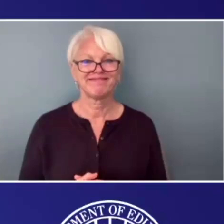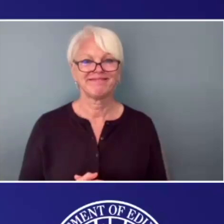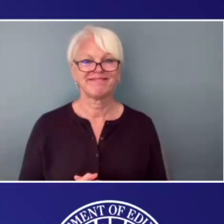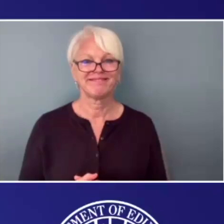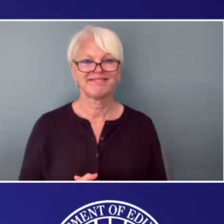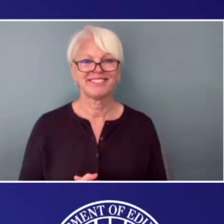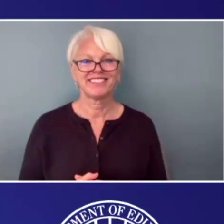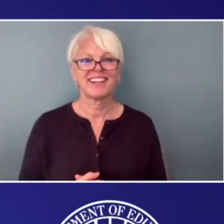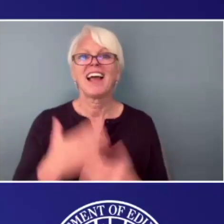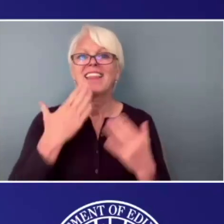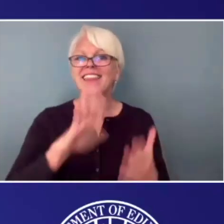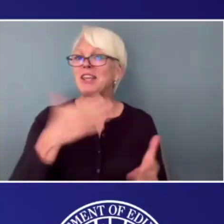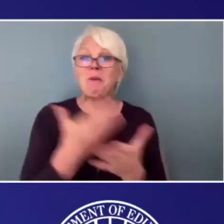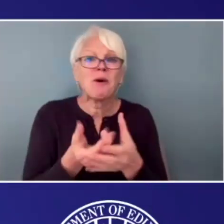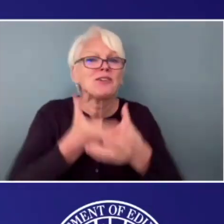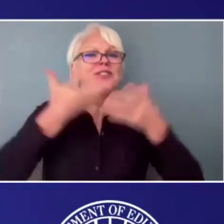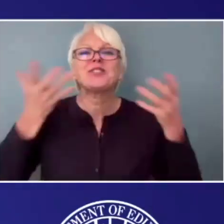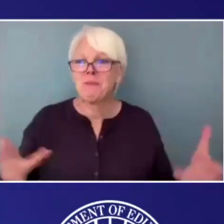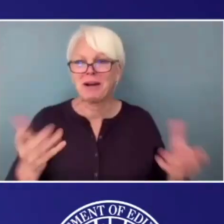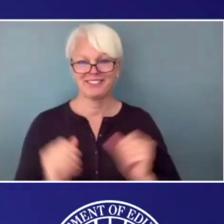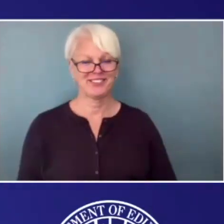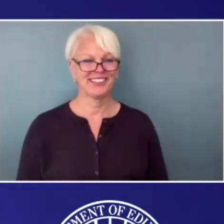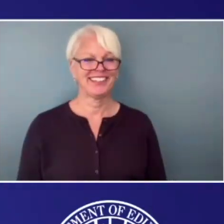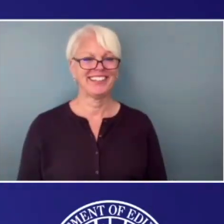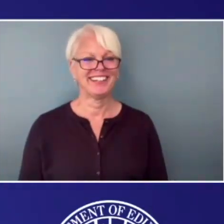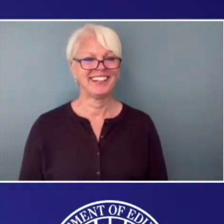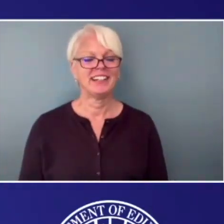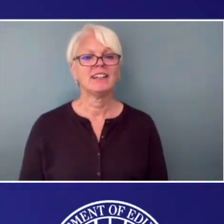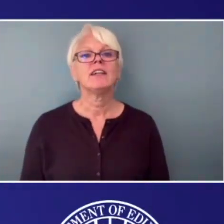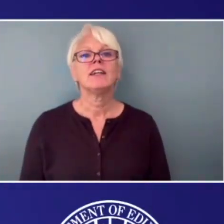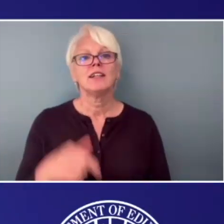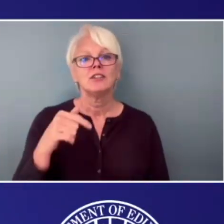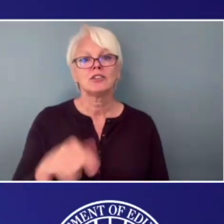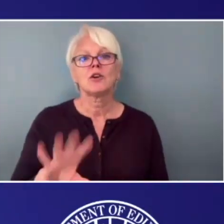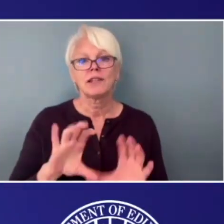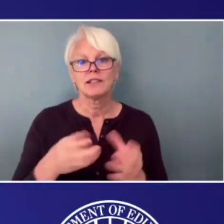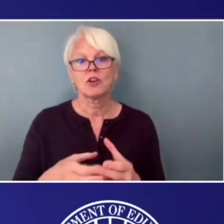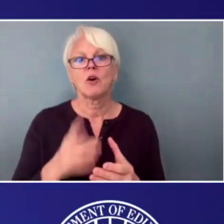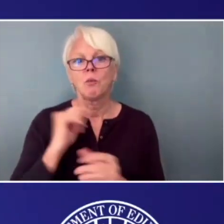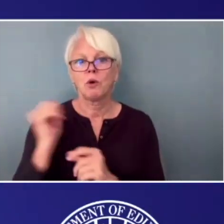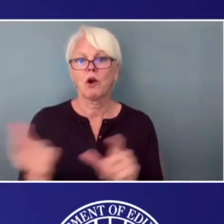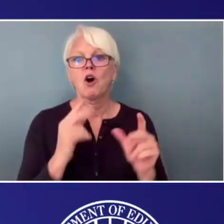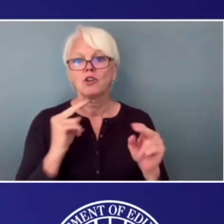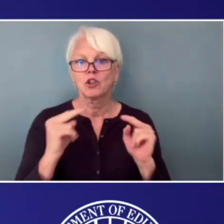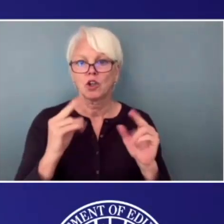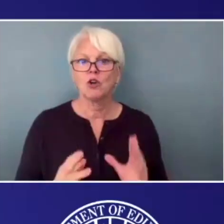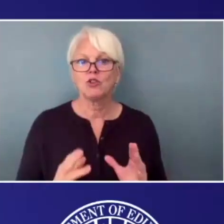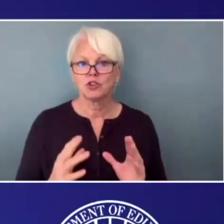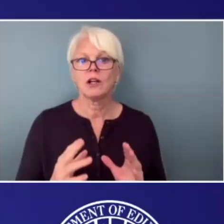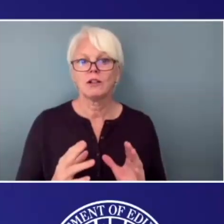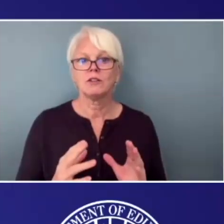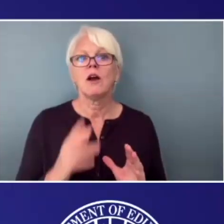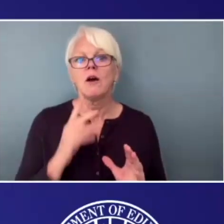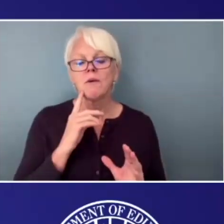Thank you all so much. So this caucus will be all negotiators, minus the Department of Education staff?